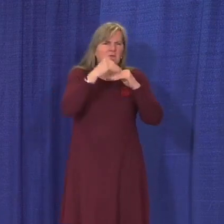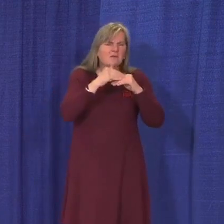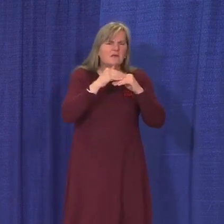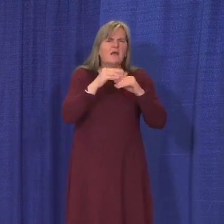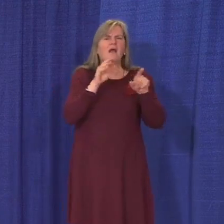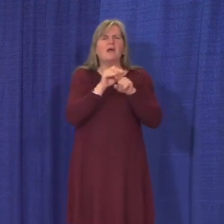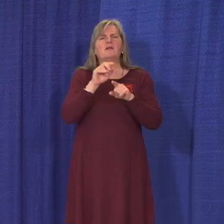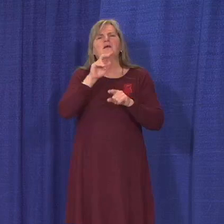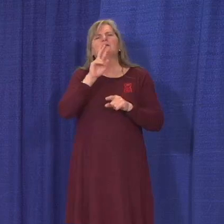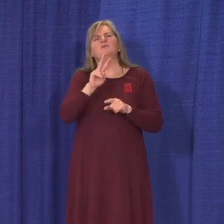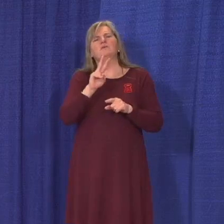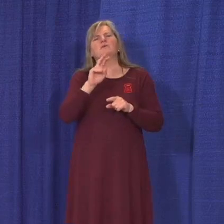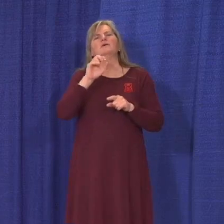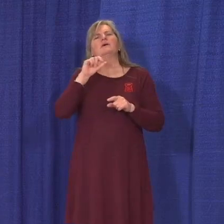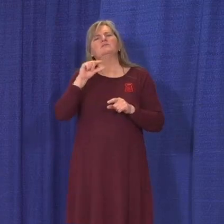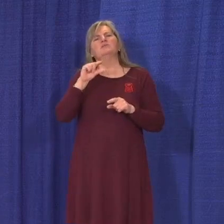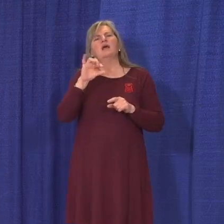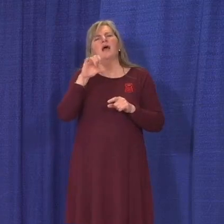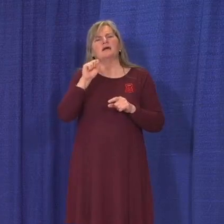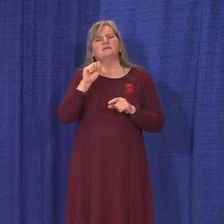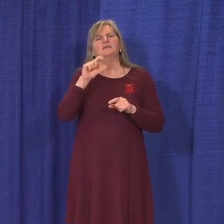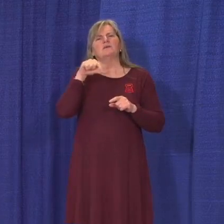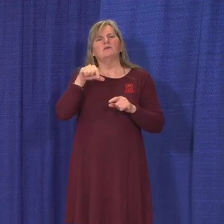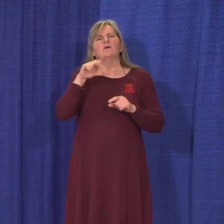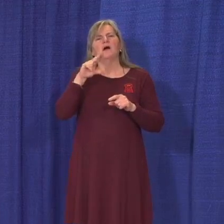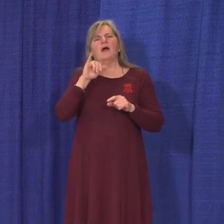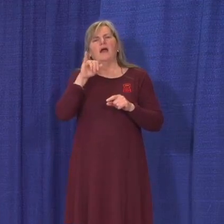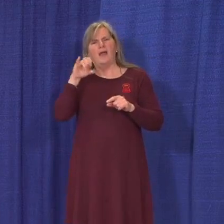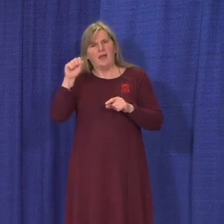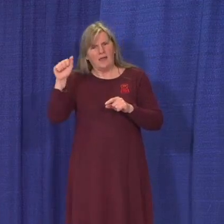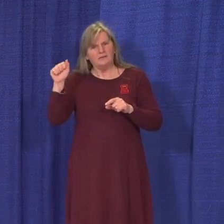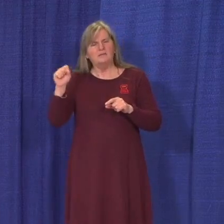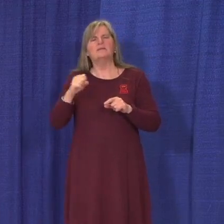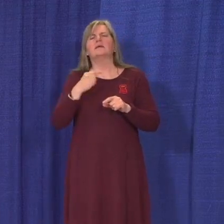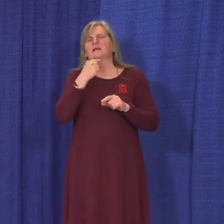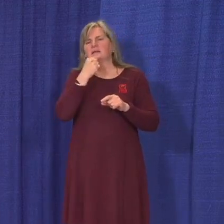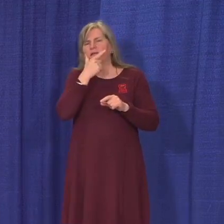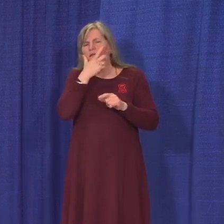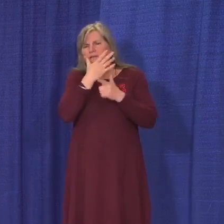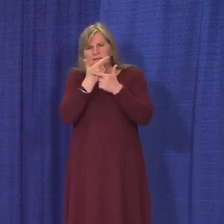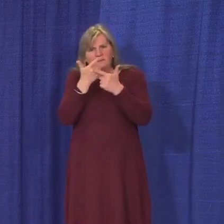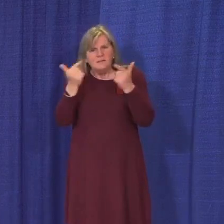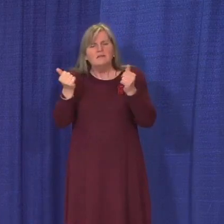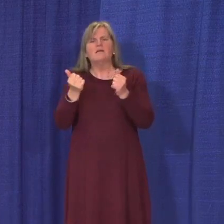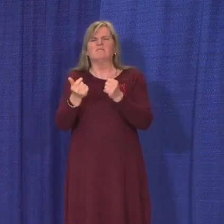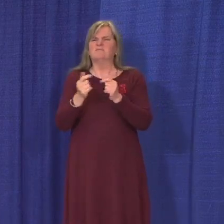front courtyard and the empty red dresses signify the loss of